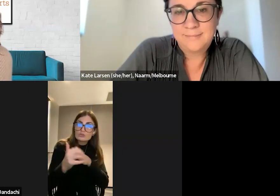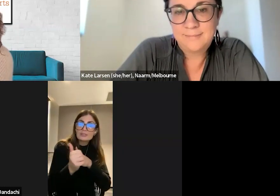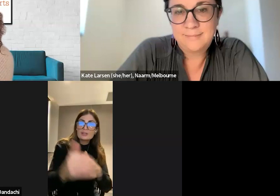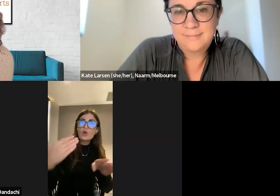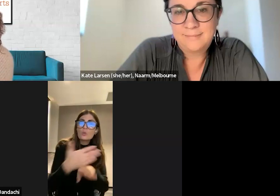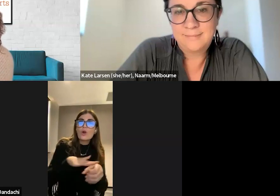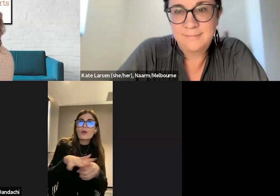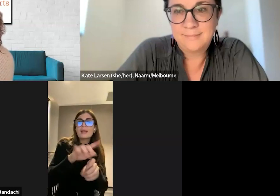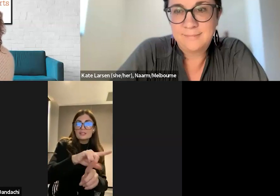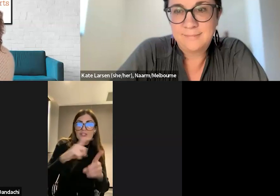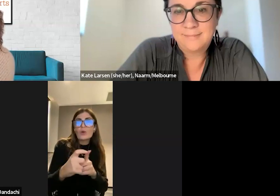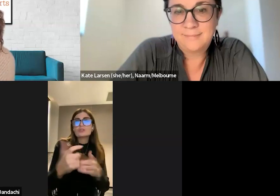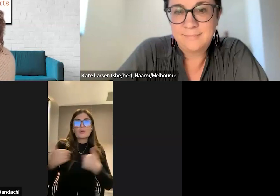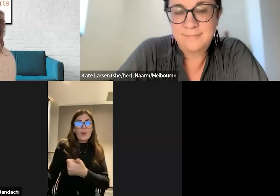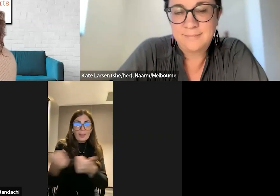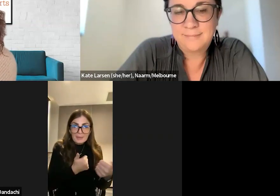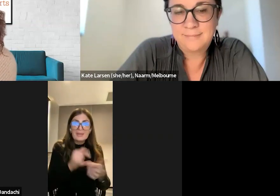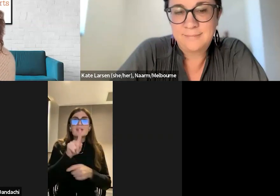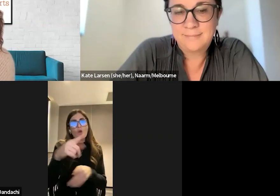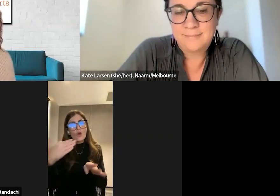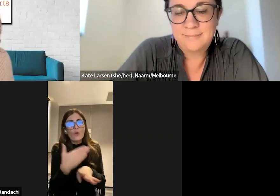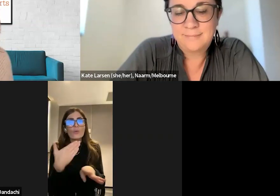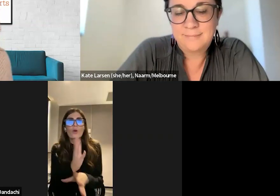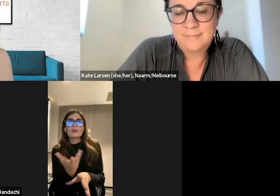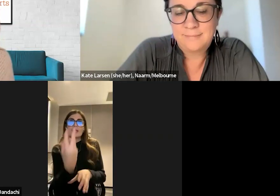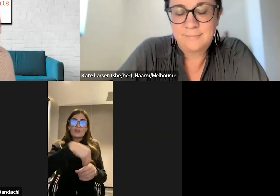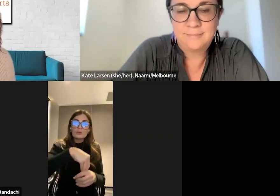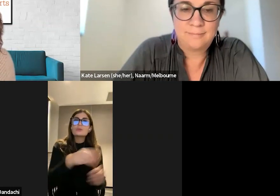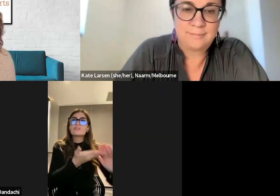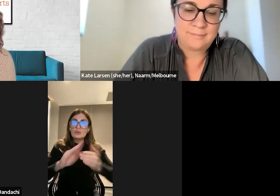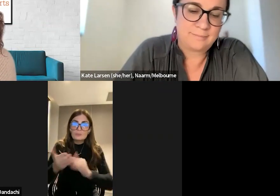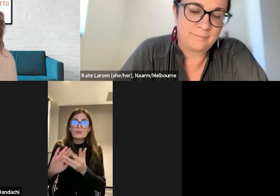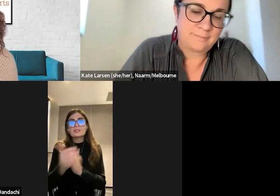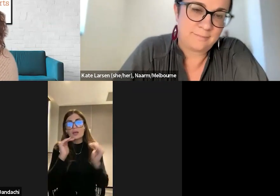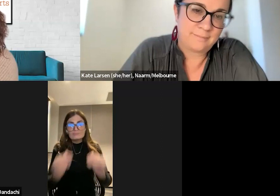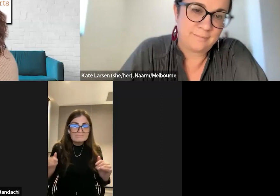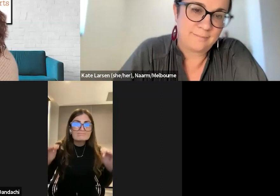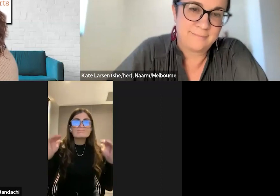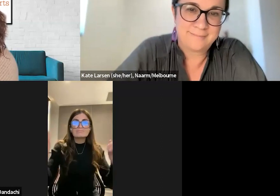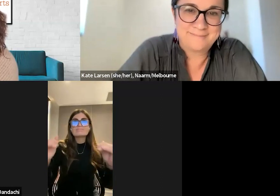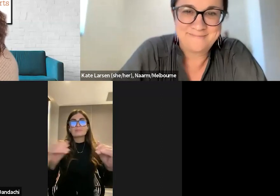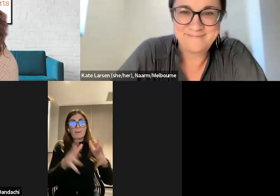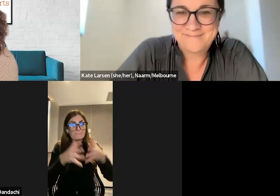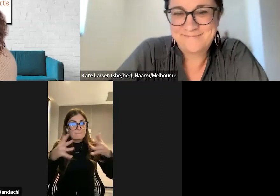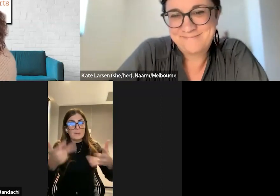And Kate's work fosters inclusive communities and amplifies underrepresented voices.